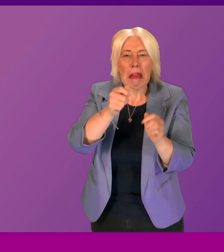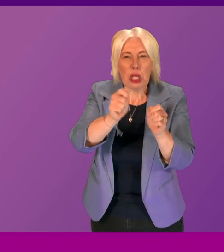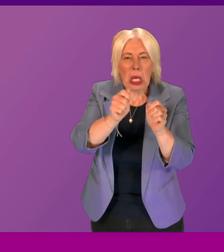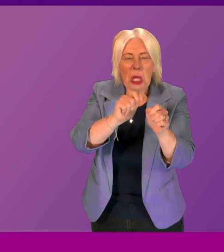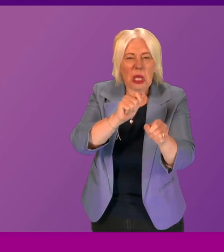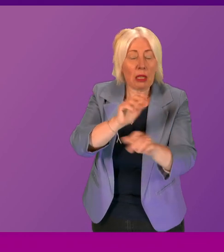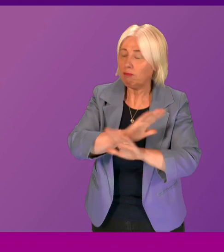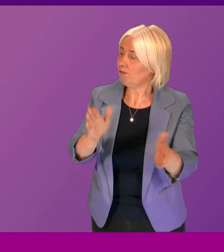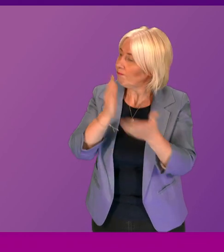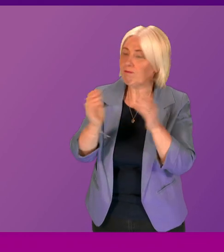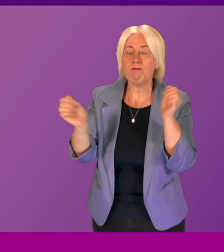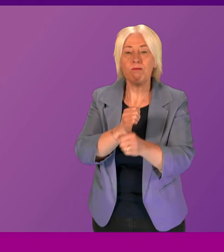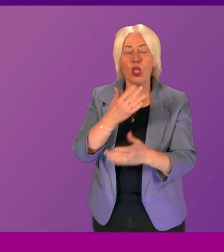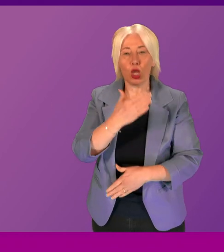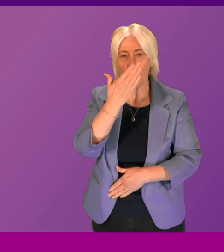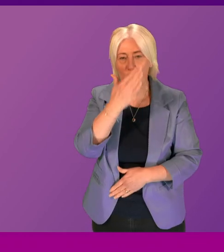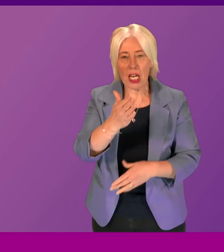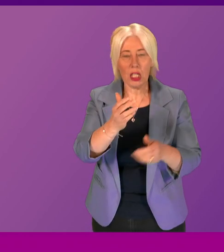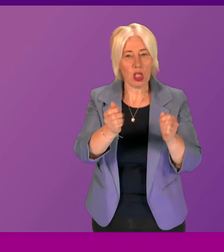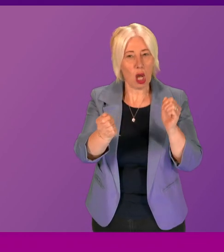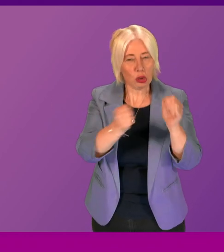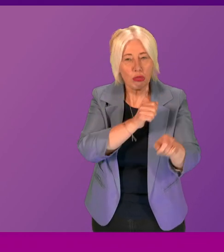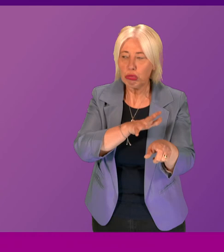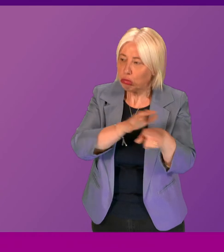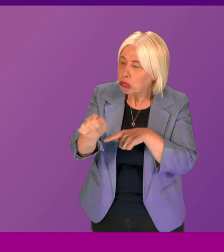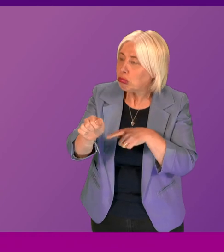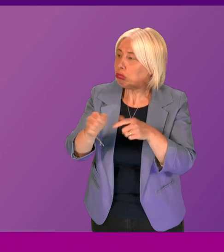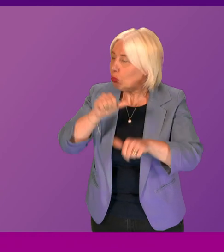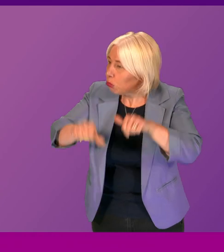Those changes in culture, processes and practice are clearly necessary.